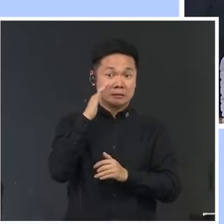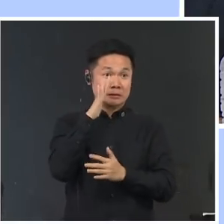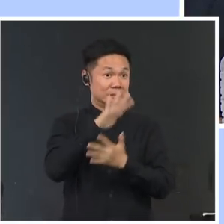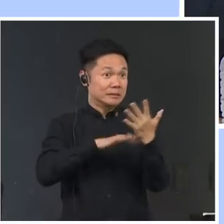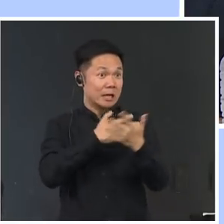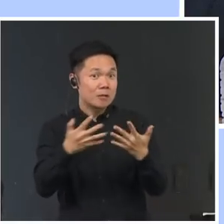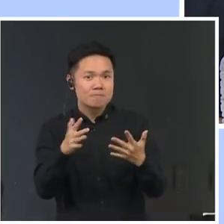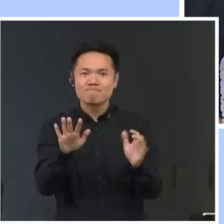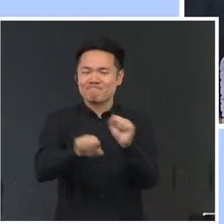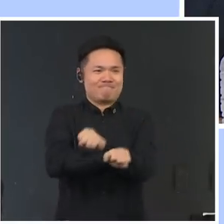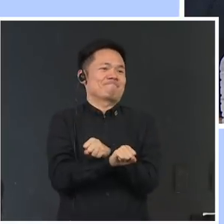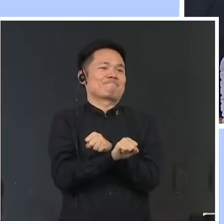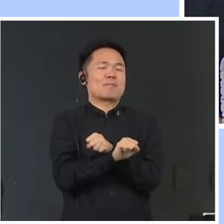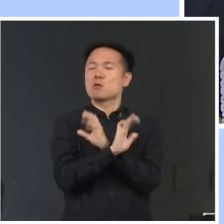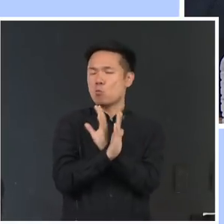discrimination for quite sometime, that